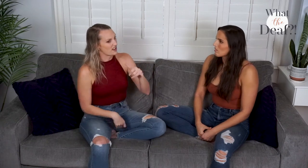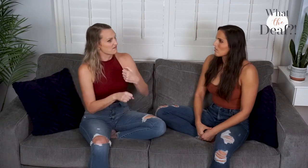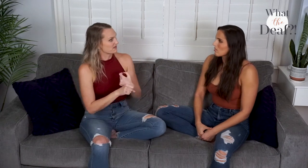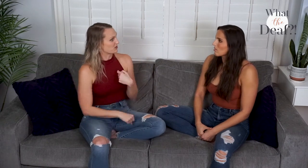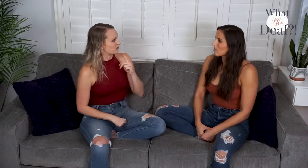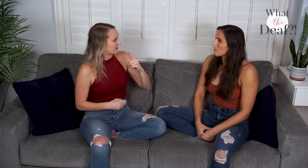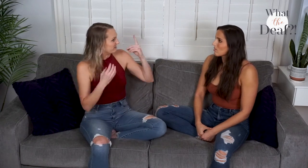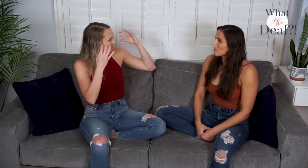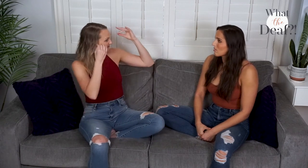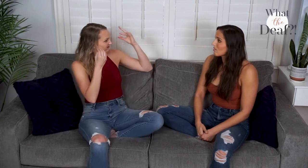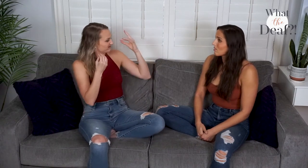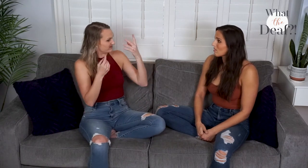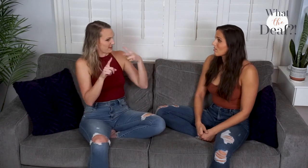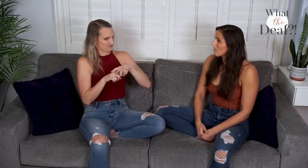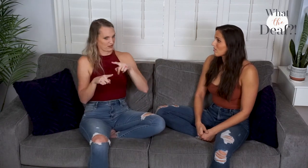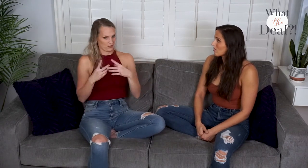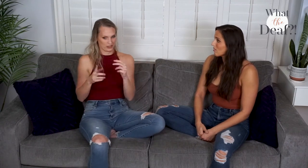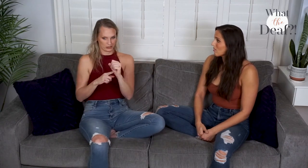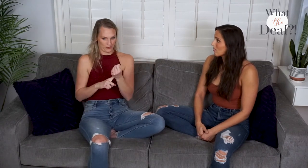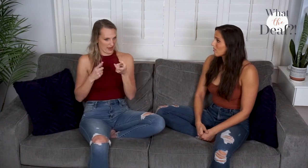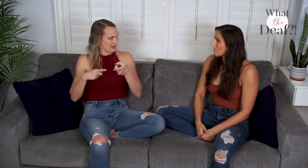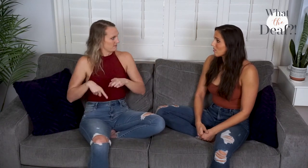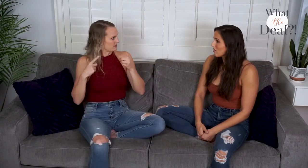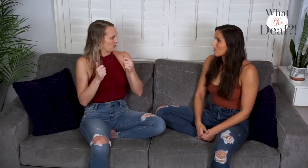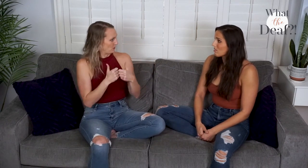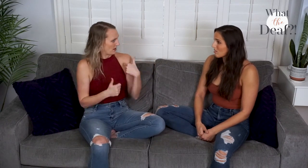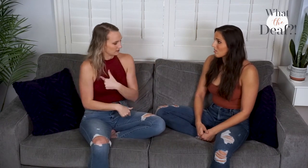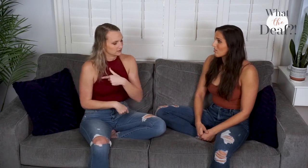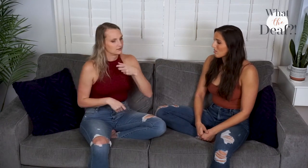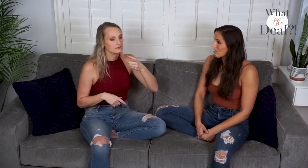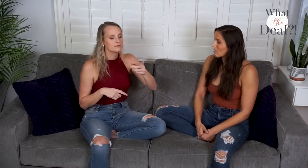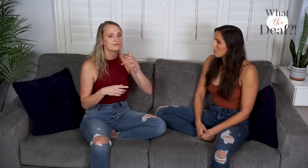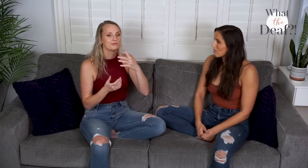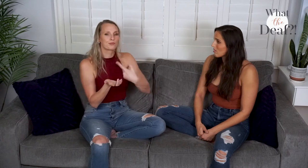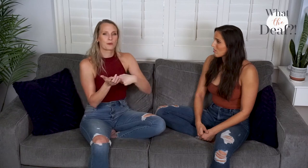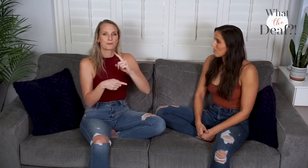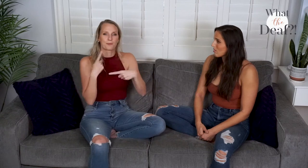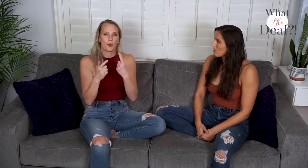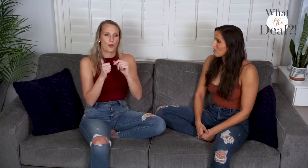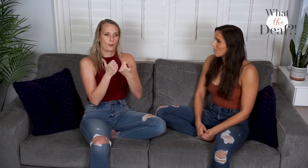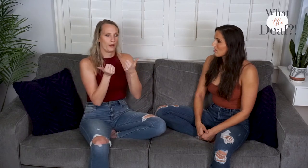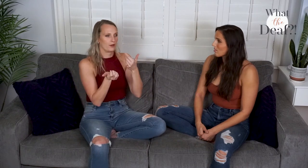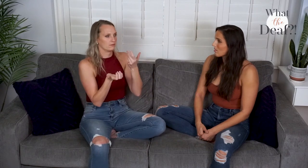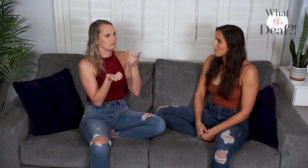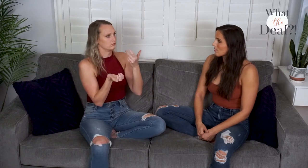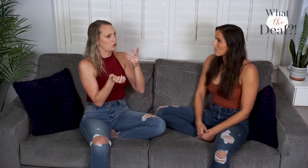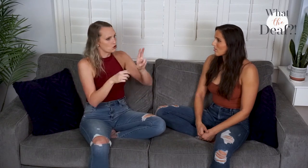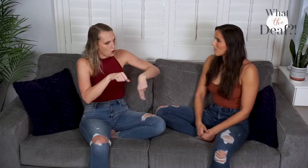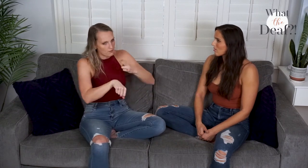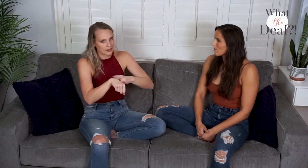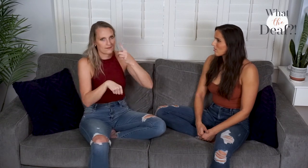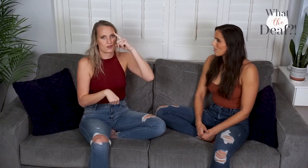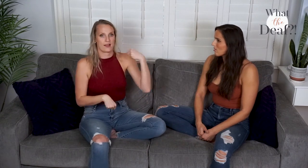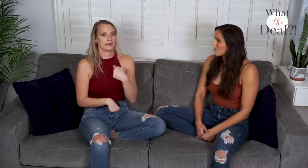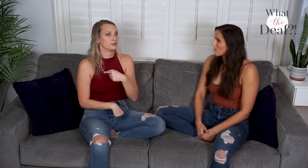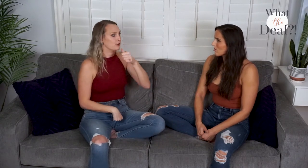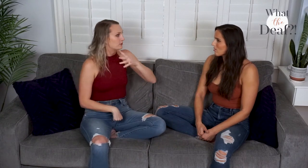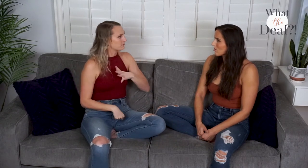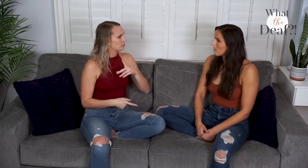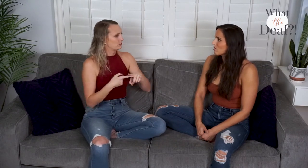And it really got me thinking about the situation that had happened to us. And she spoke about how it’s normal for us women